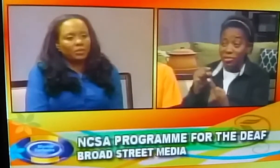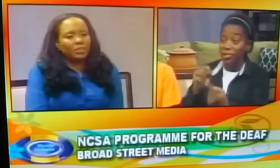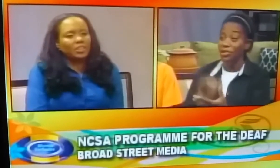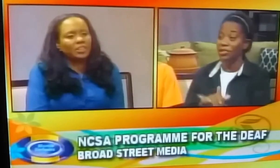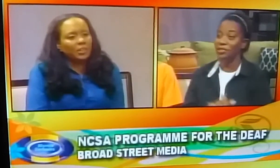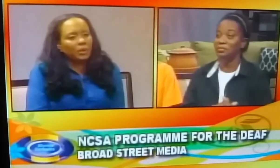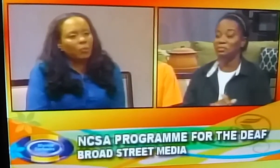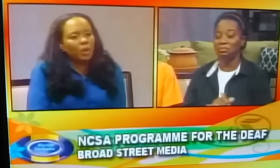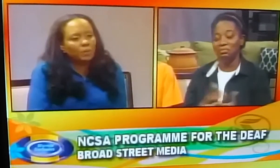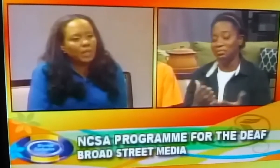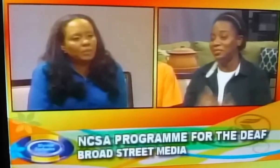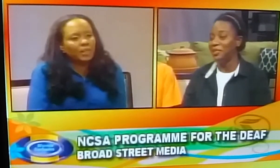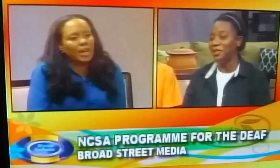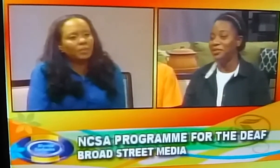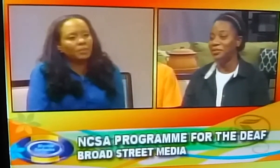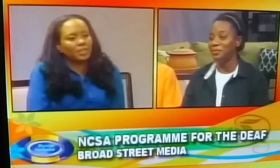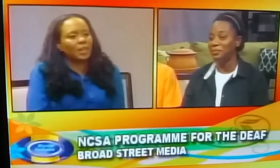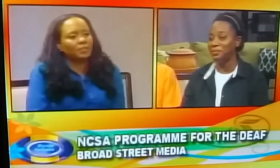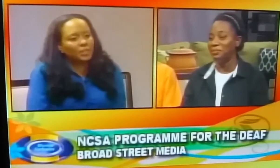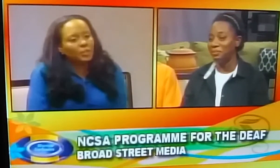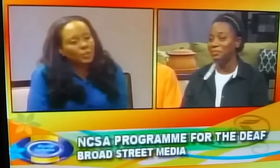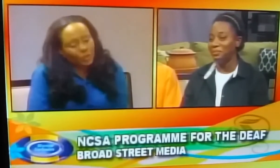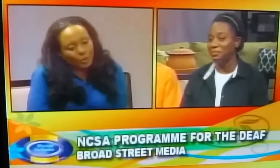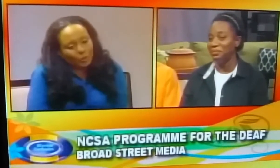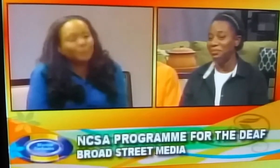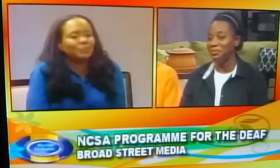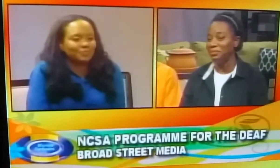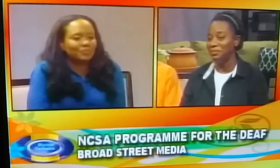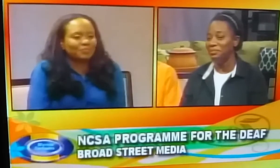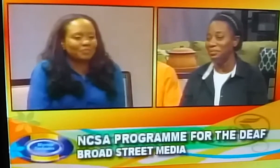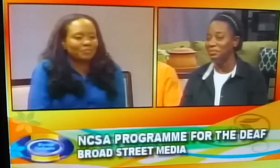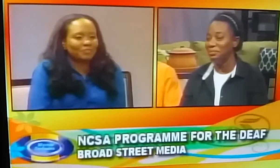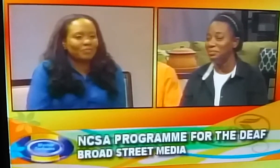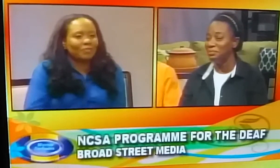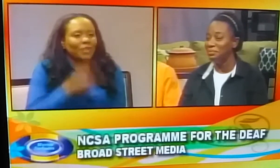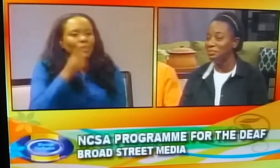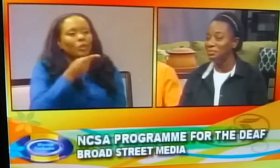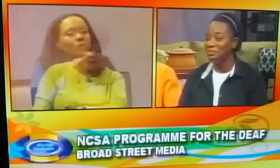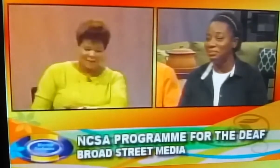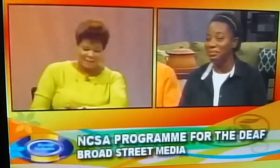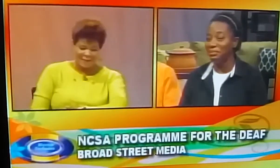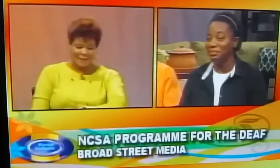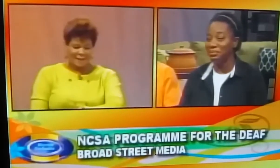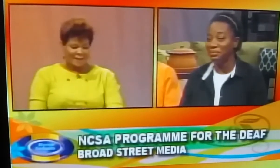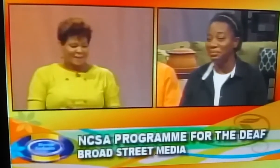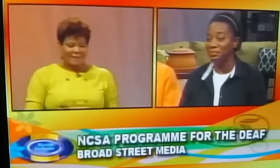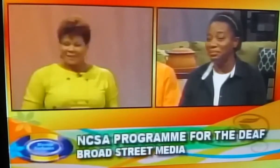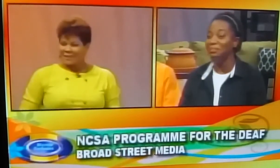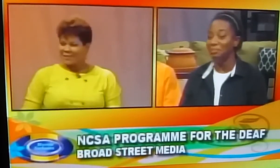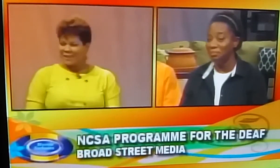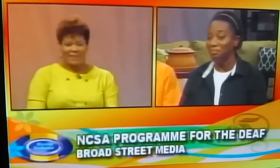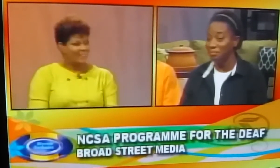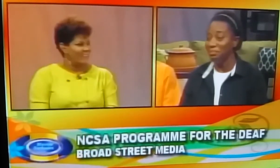achieve and want to be able to help themselves so she got involved fantastic great all right what